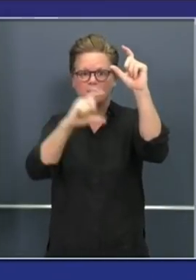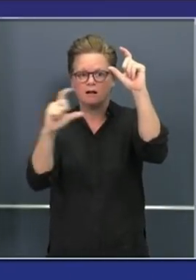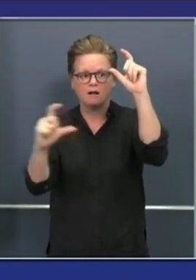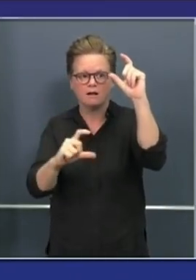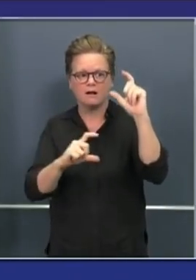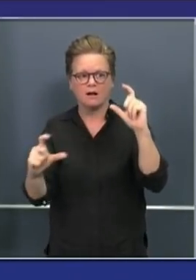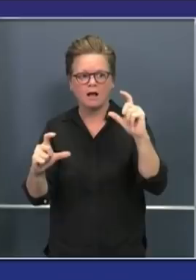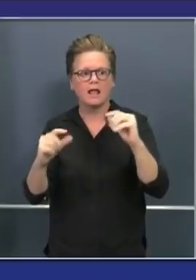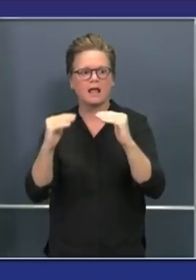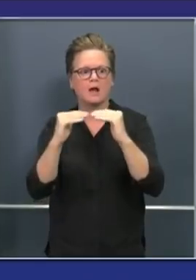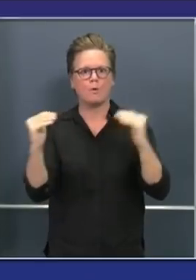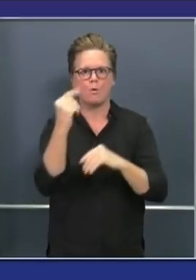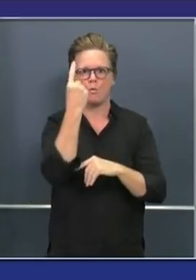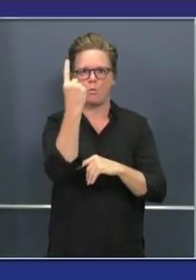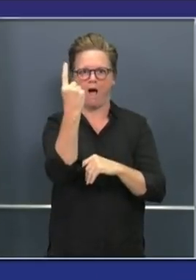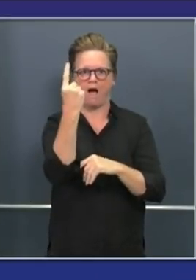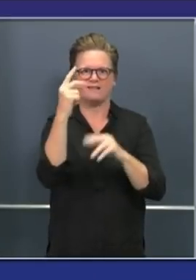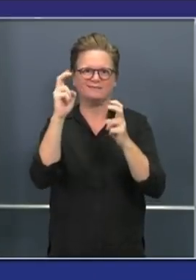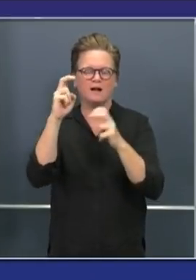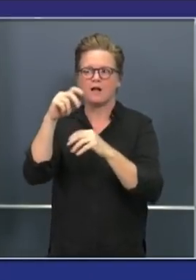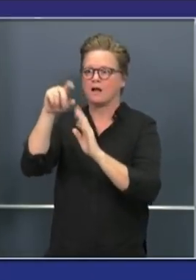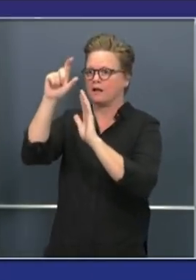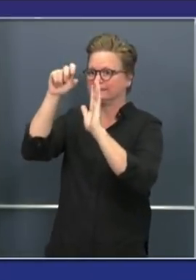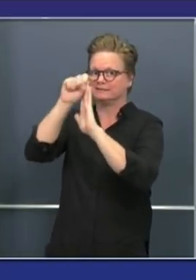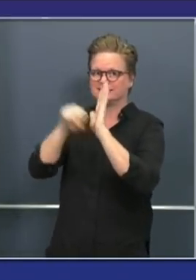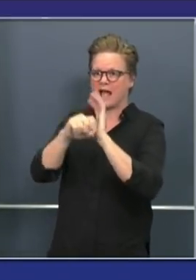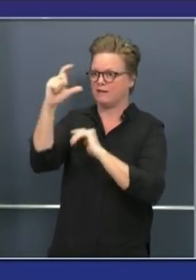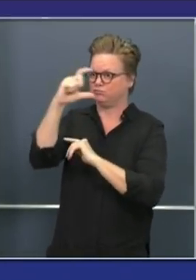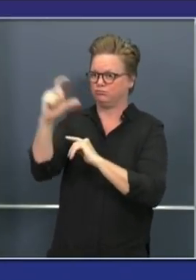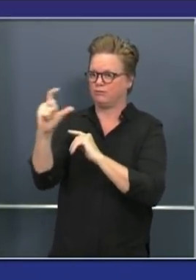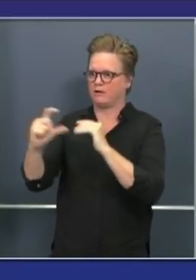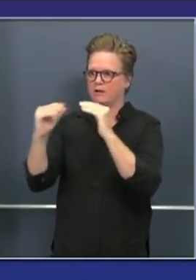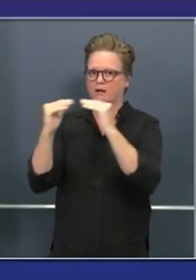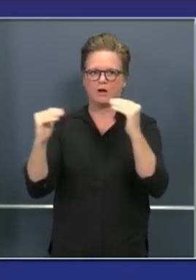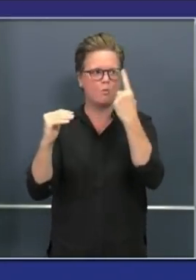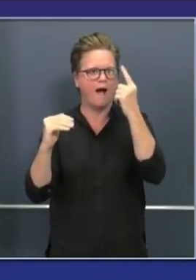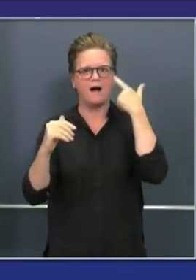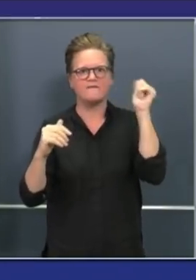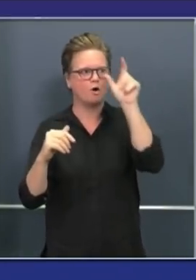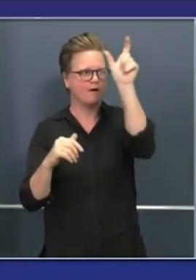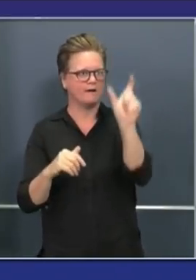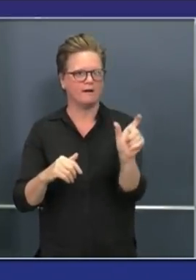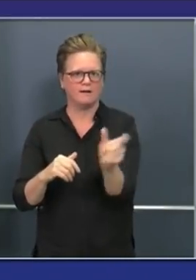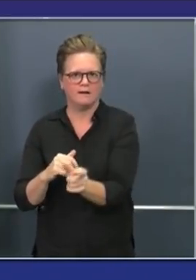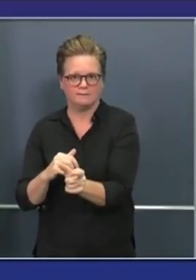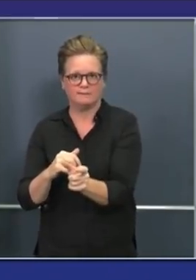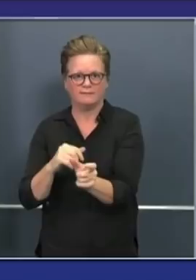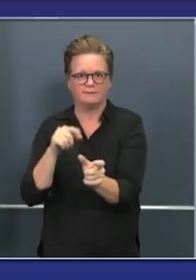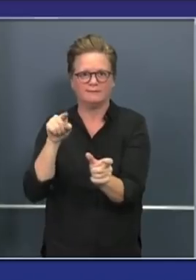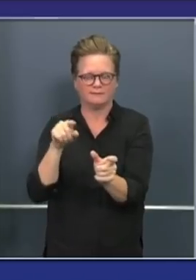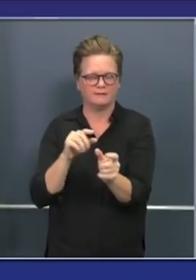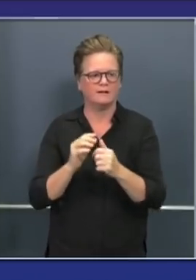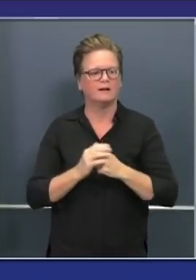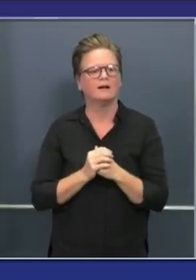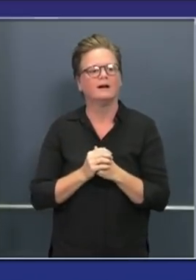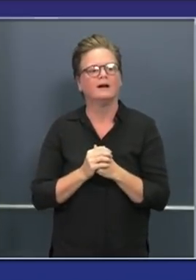TOTAL POPULATION. IT'S IMPORTANT TO MAKE THIS POINT. THE STATE OF CALIFORNIA, THE